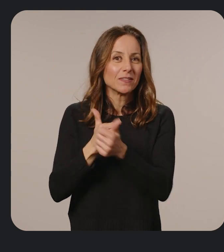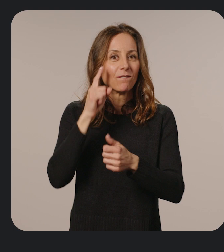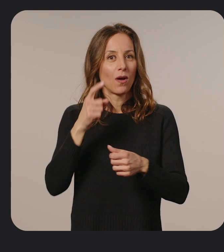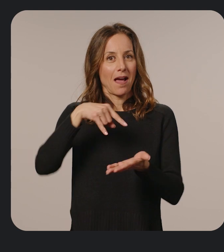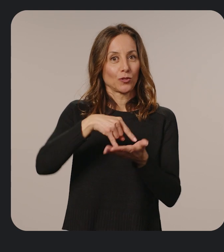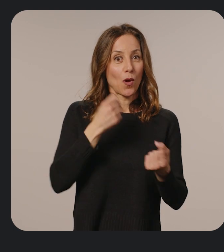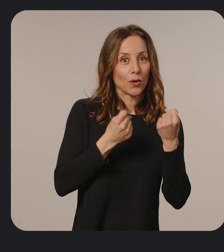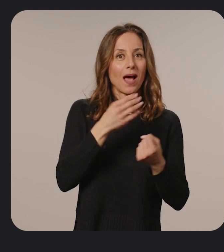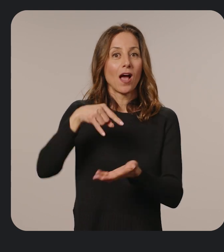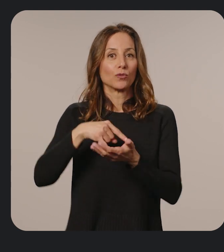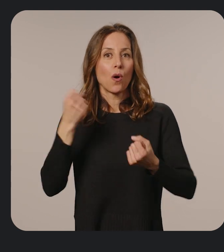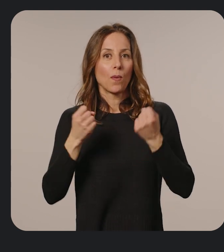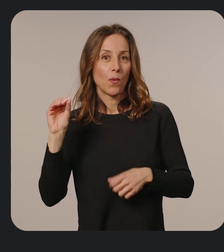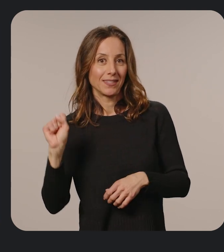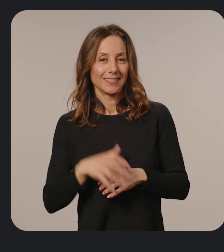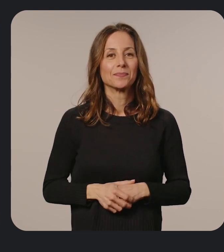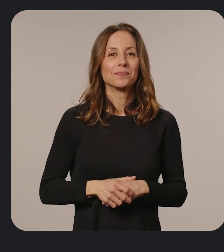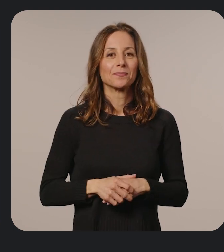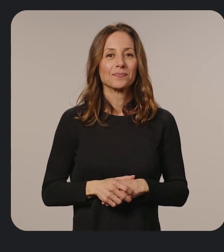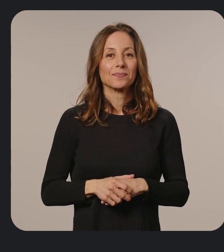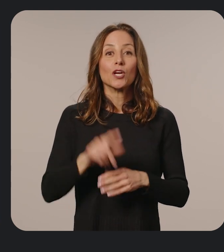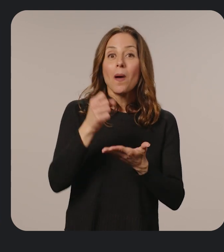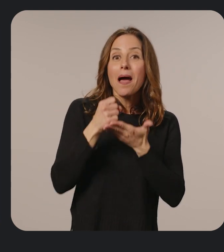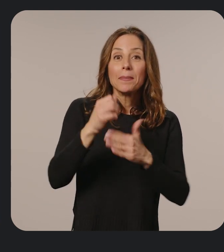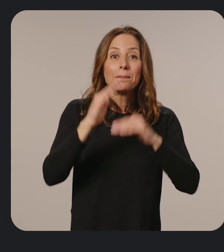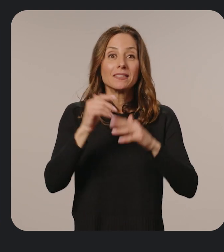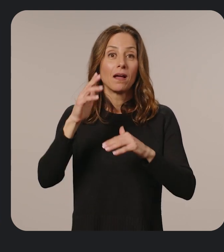and Android Automotive OS. To help build across multiple form